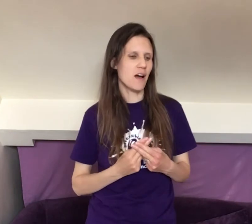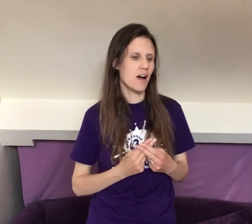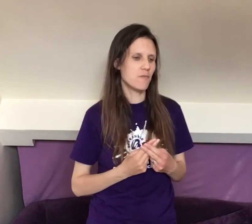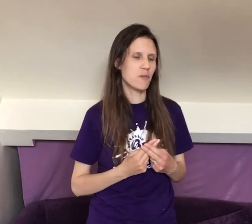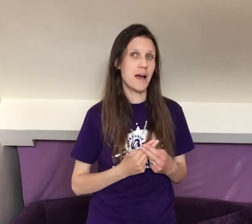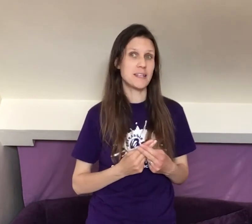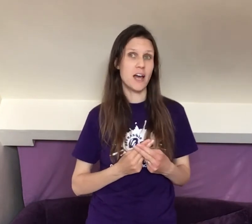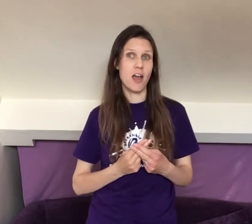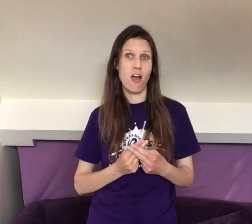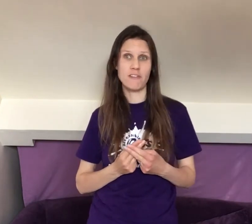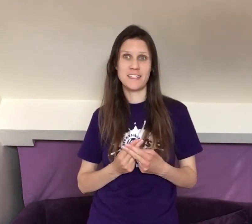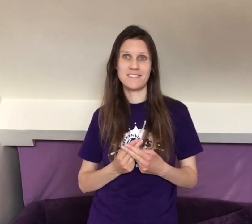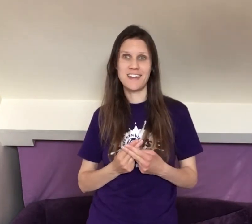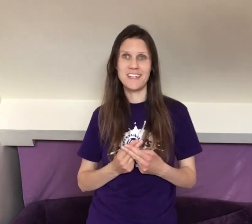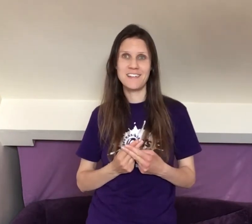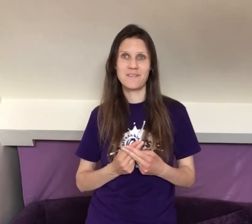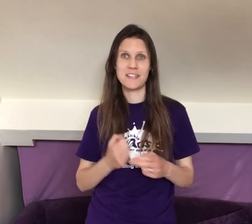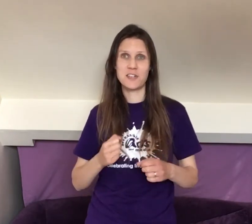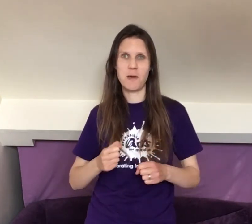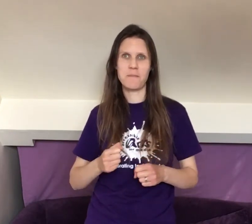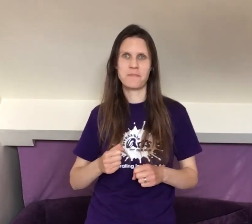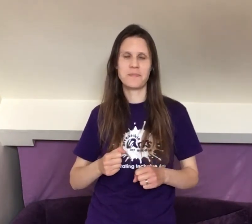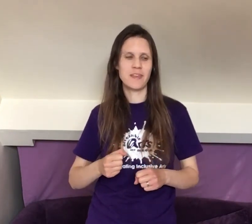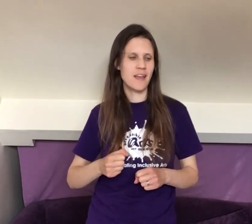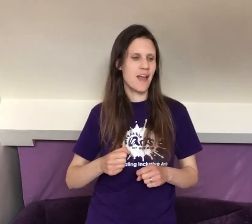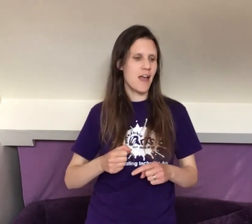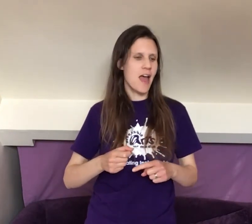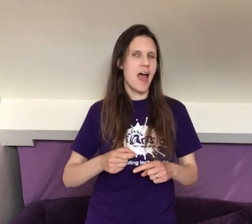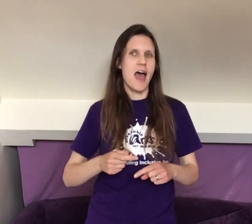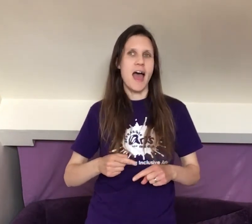from and I hurried. Ready? Let’s do it.